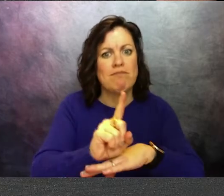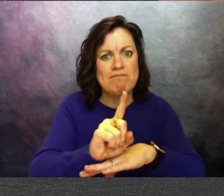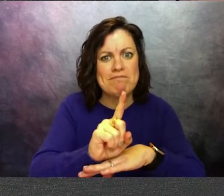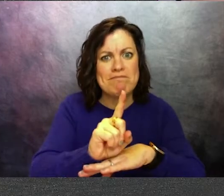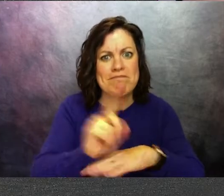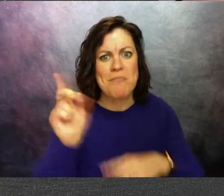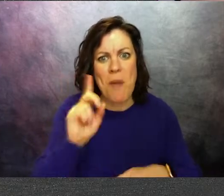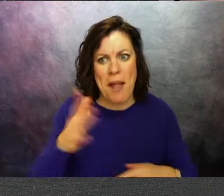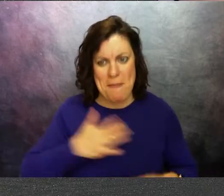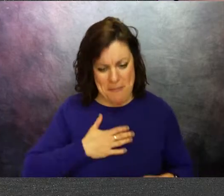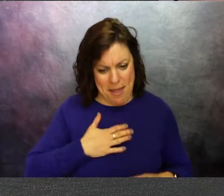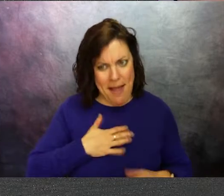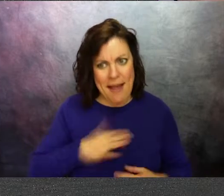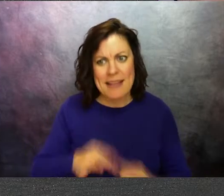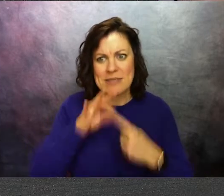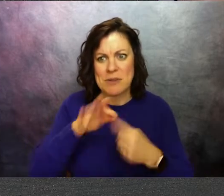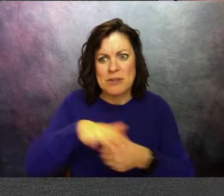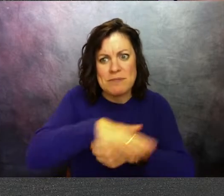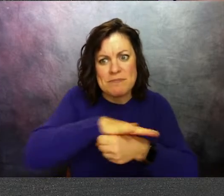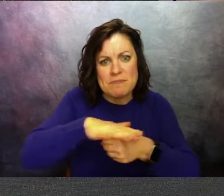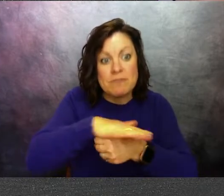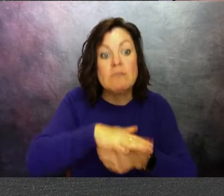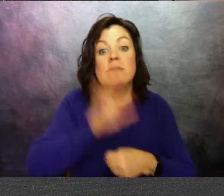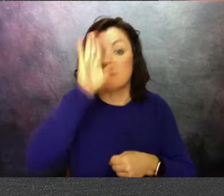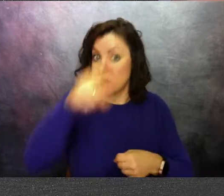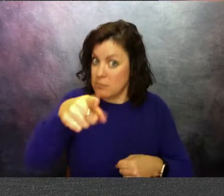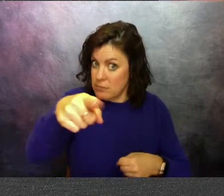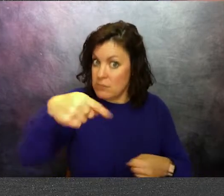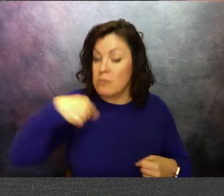So we all live on the earth somewhere